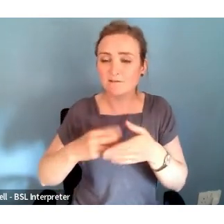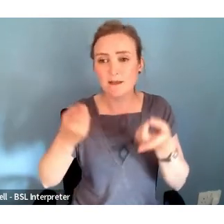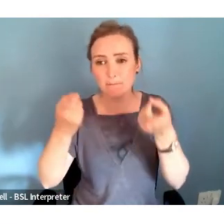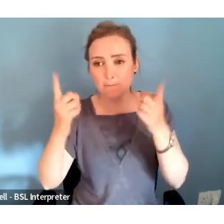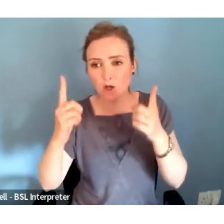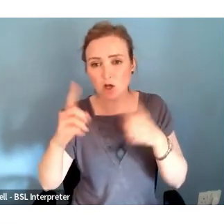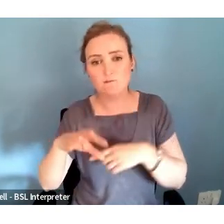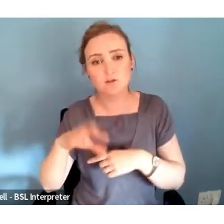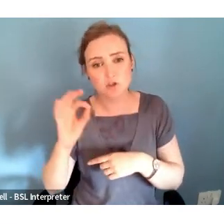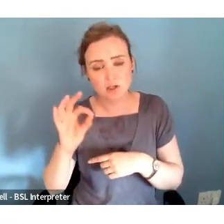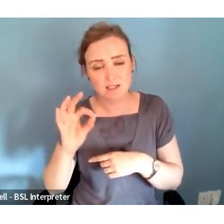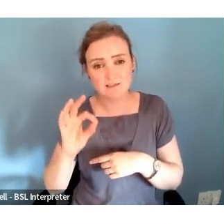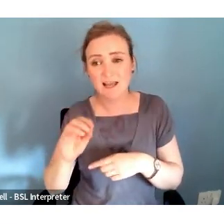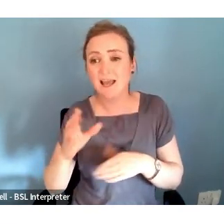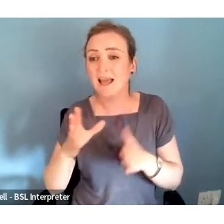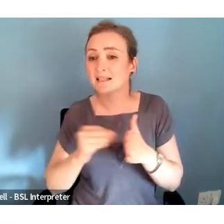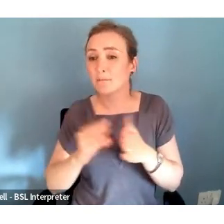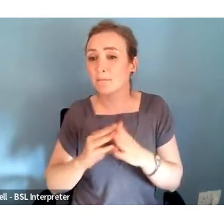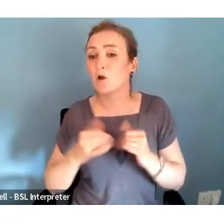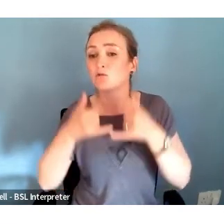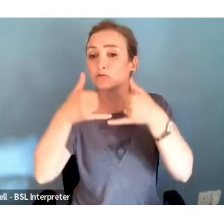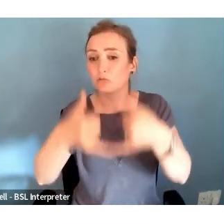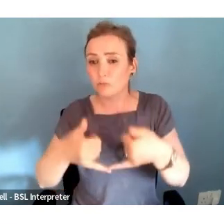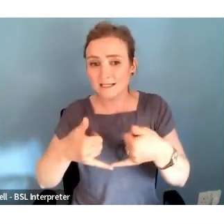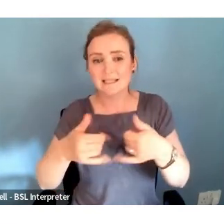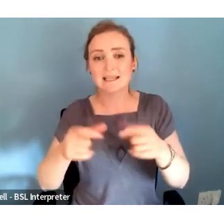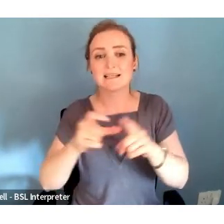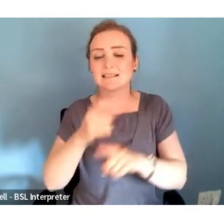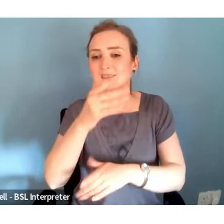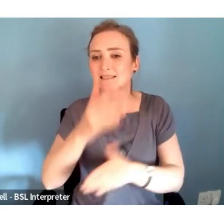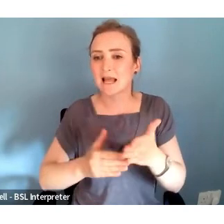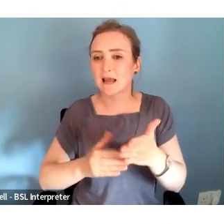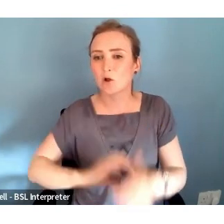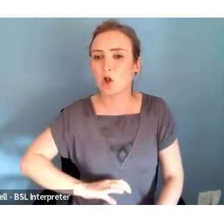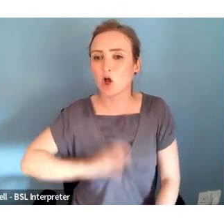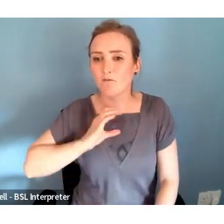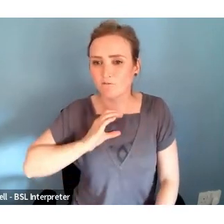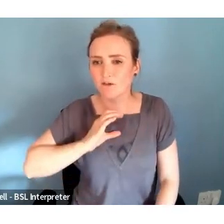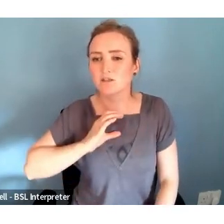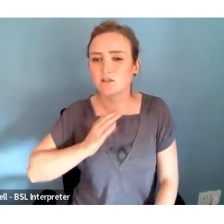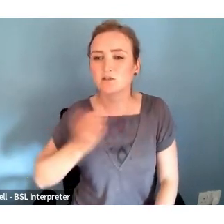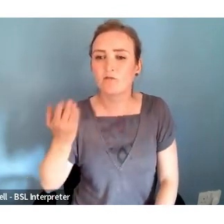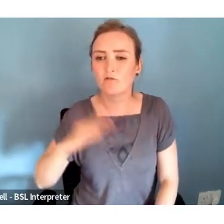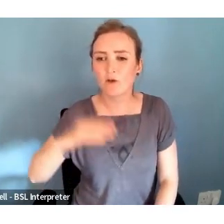is disability Confident, a scheme run by the government. It works at